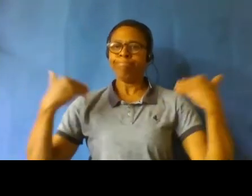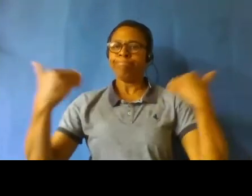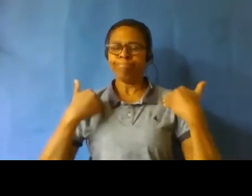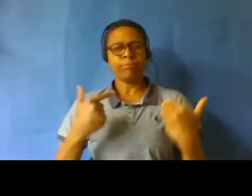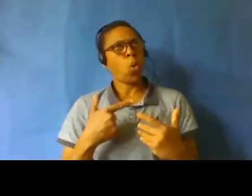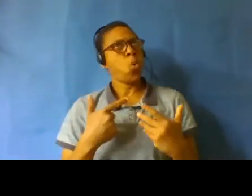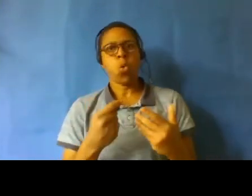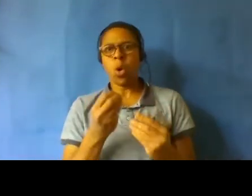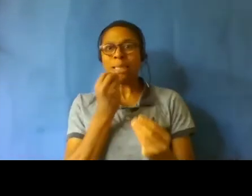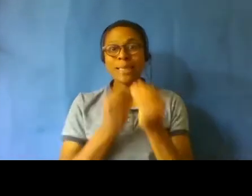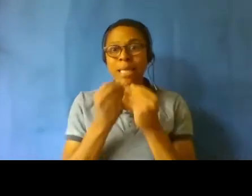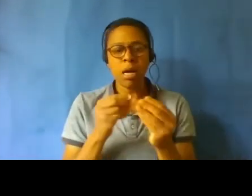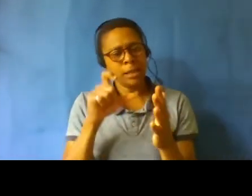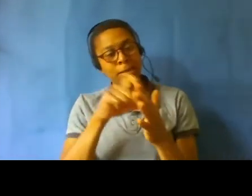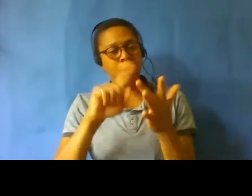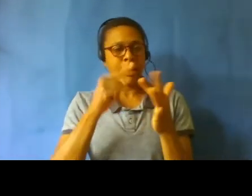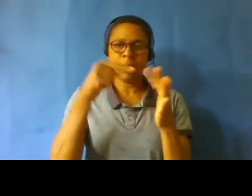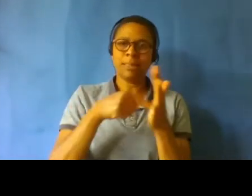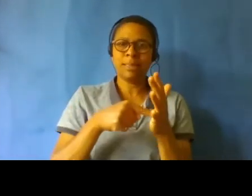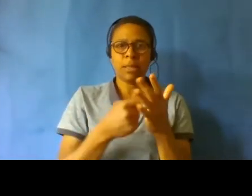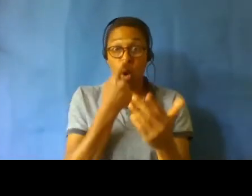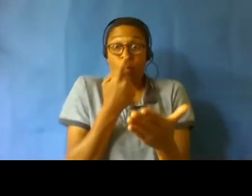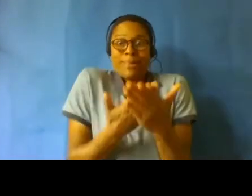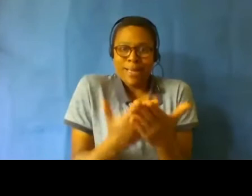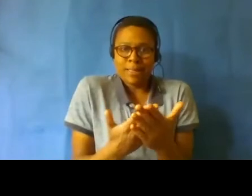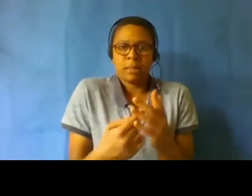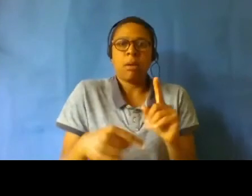health care systems in her mind most whole health problems are born of